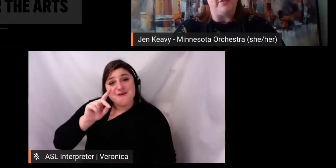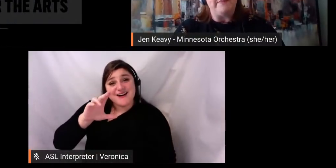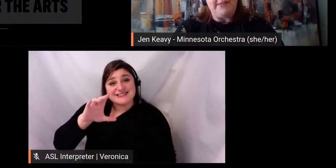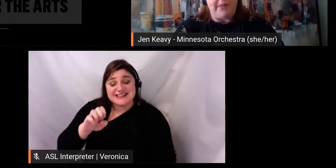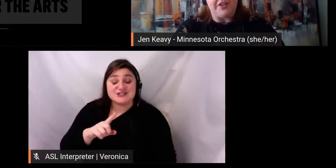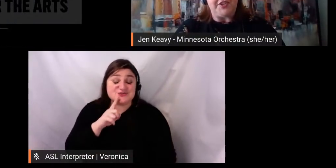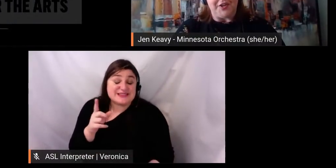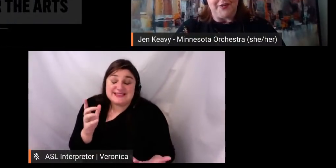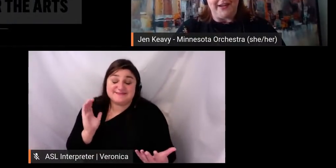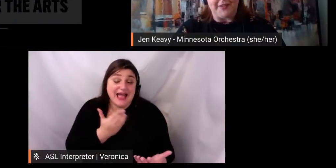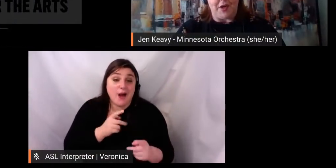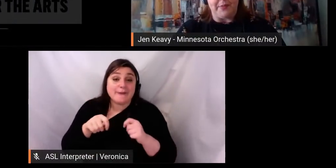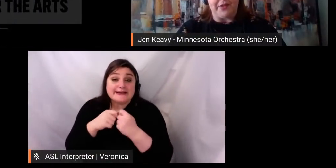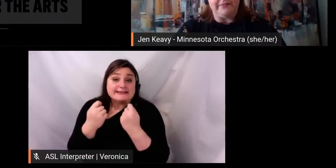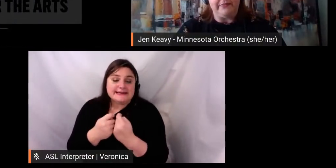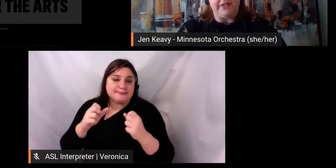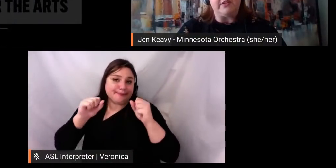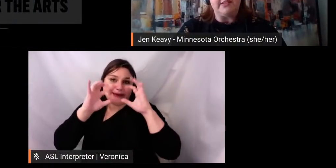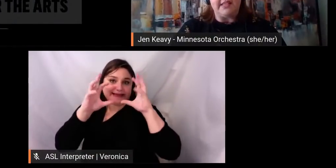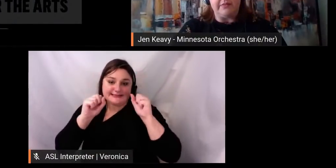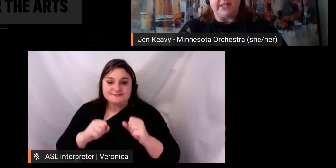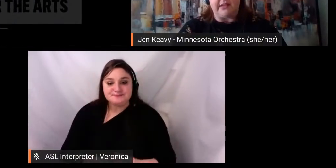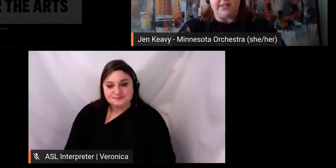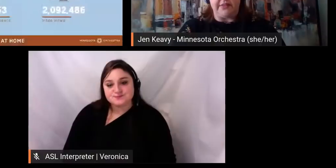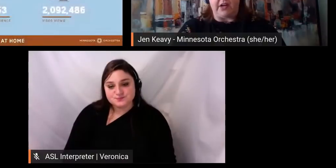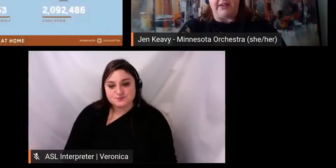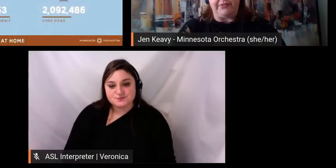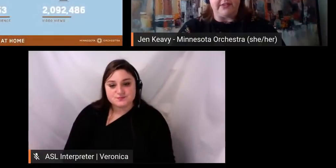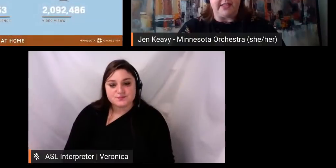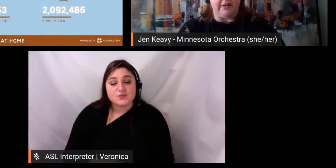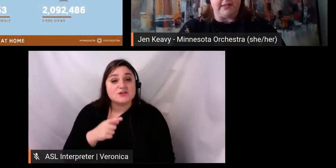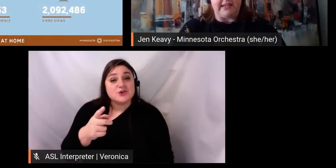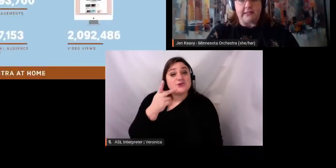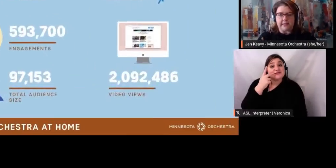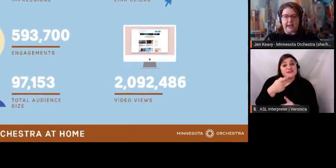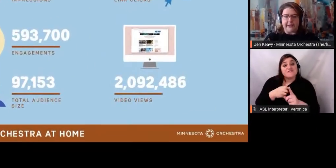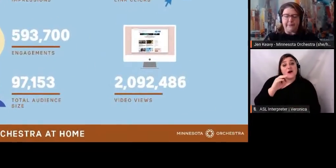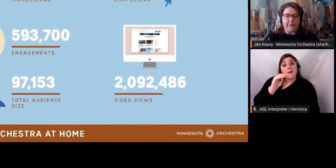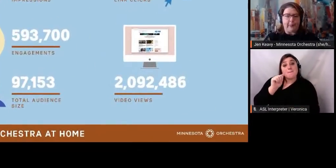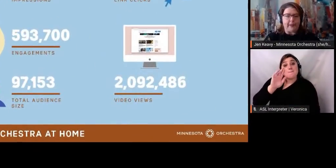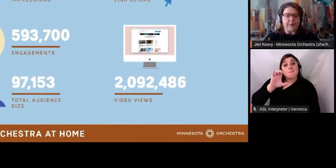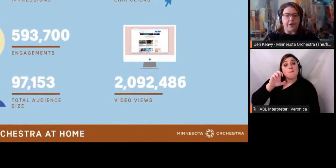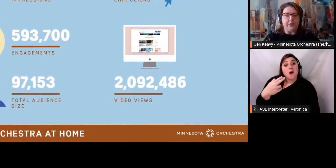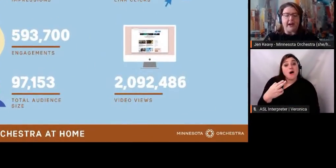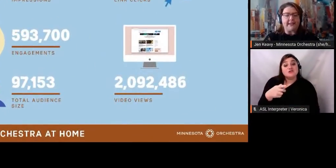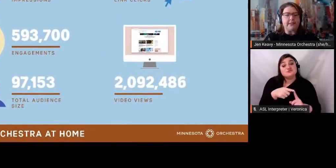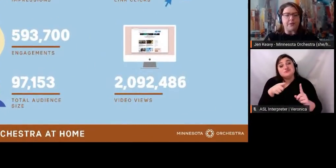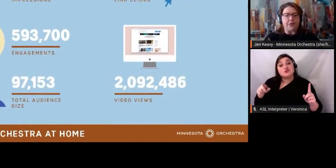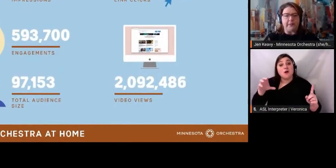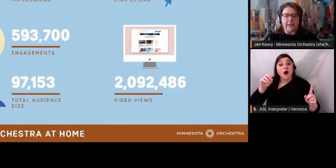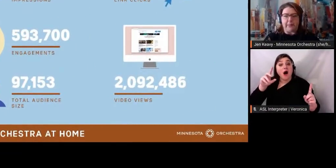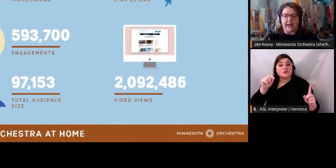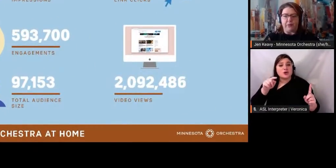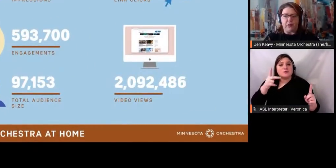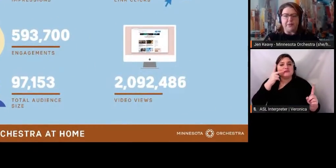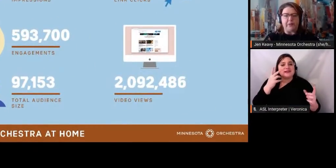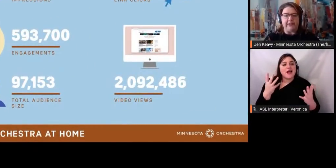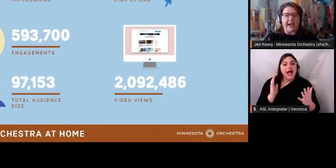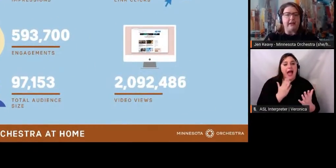So, from mid March to early October, you can see the results of our efforts here on this next slide. So across social media platforms,